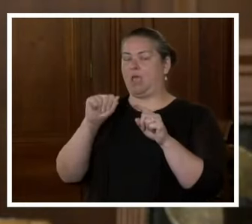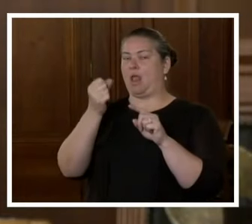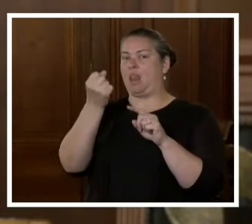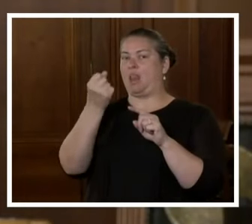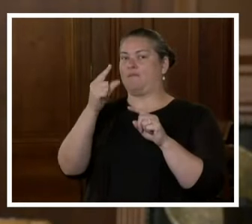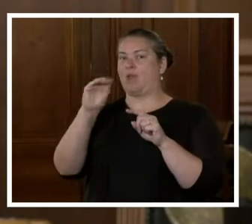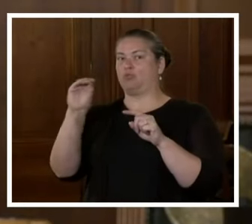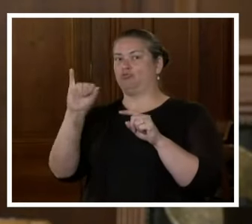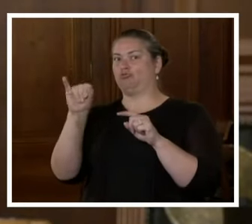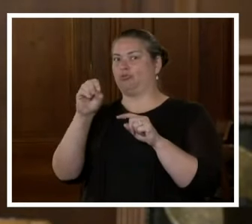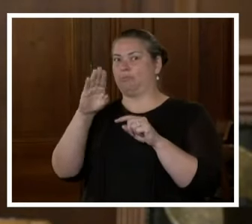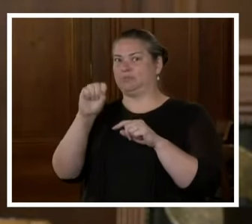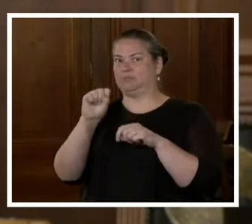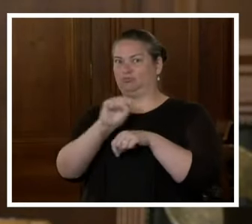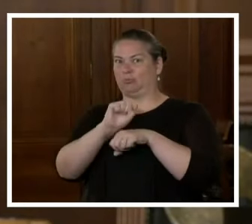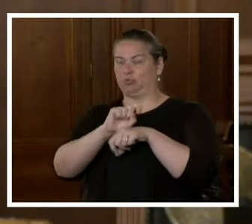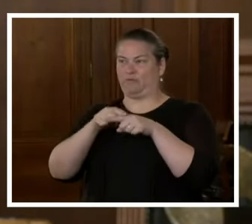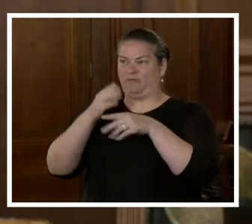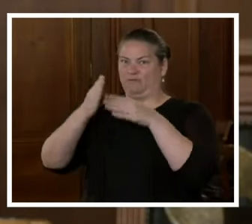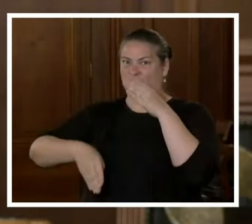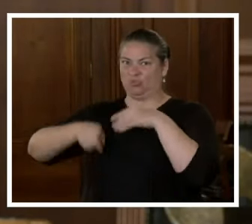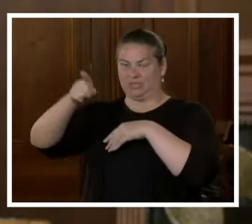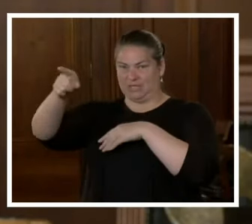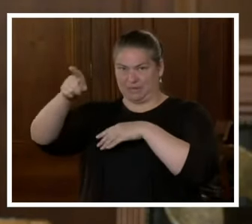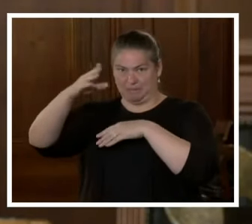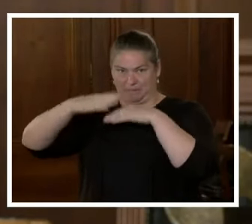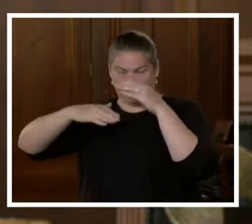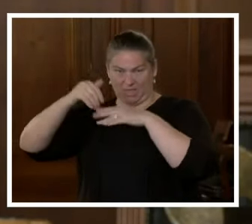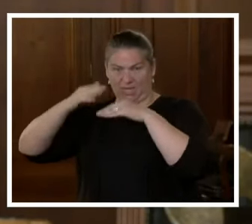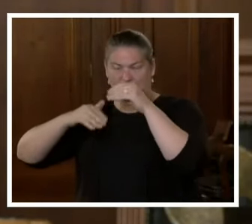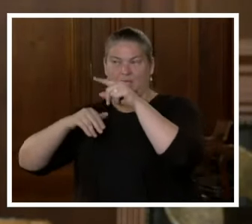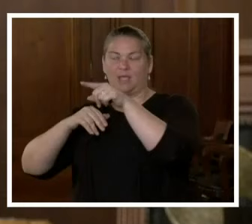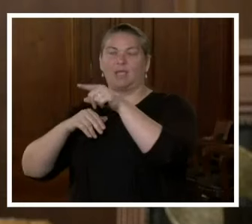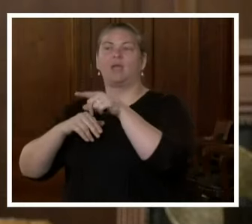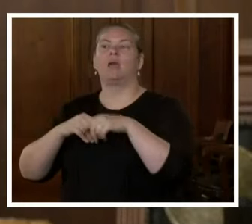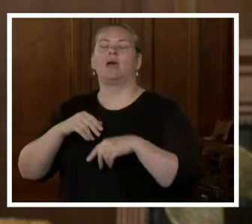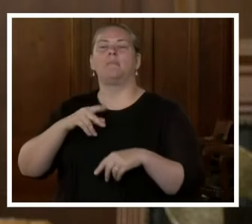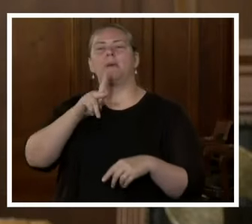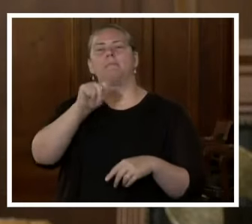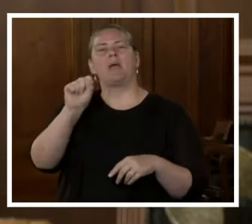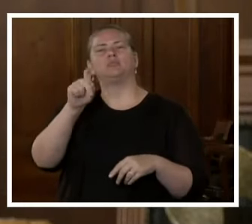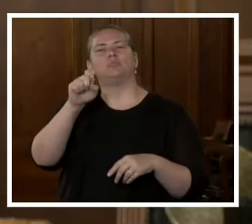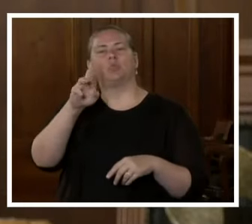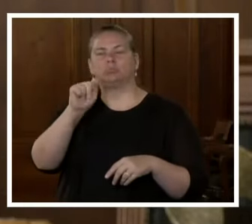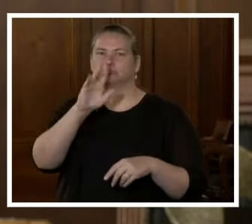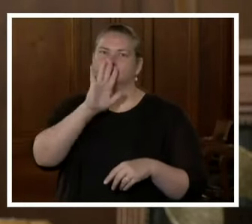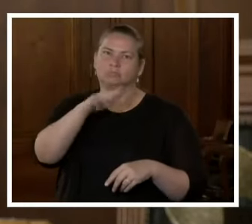INVESTIGATION, BUT TO REMIND US THAT IT IS ONGOING. THEY ARE COMMITTED TO DOING IT.